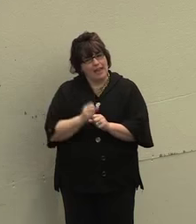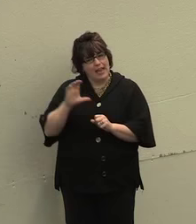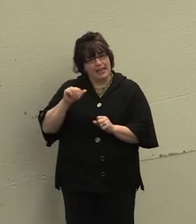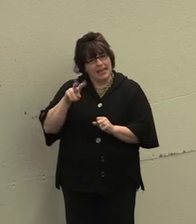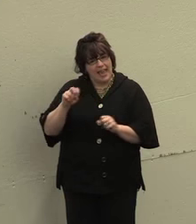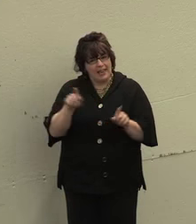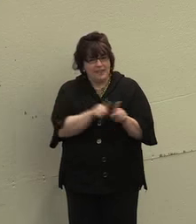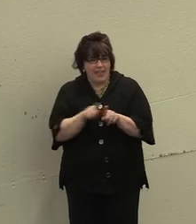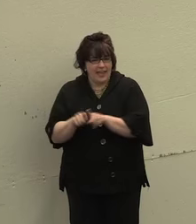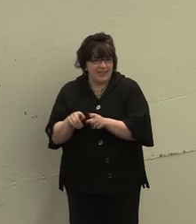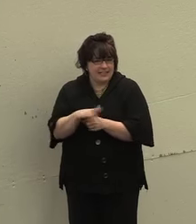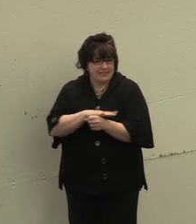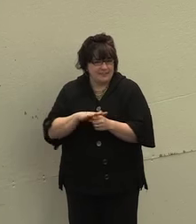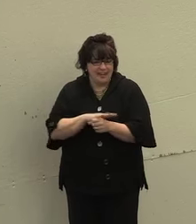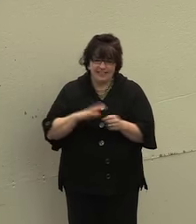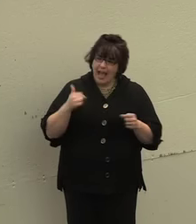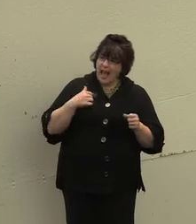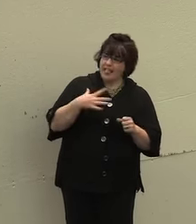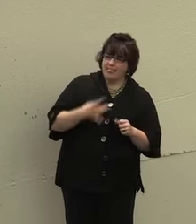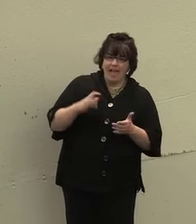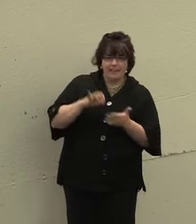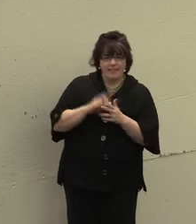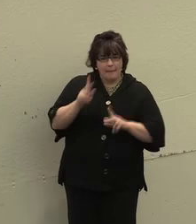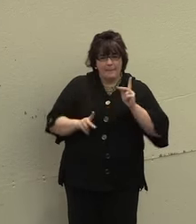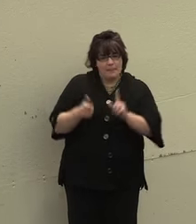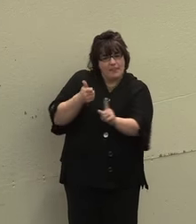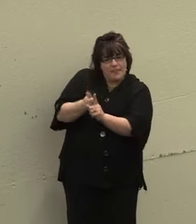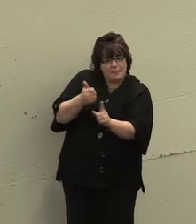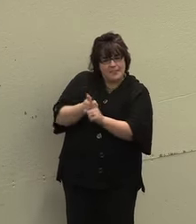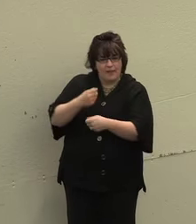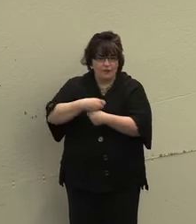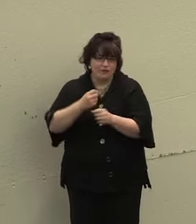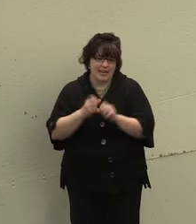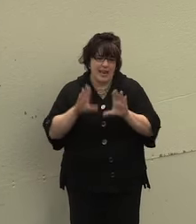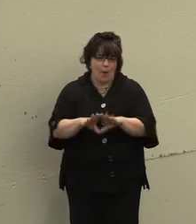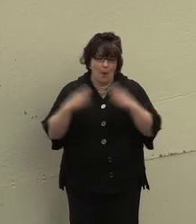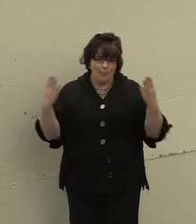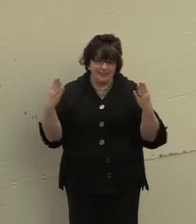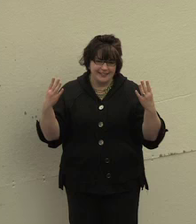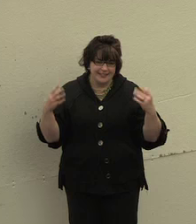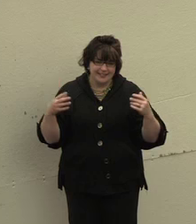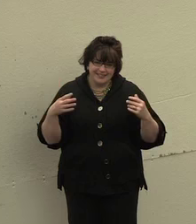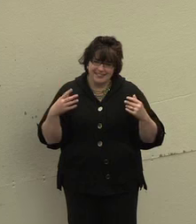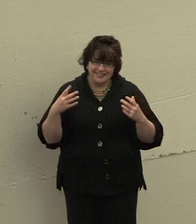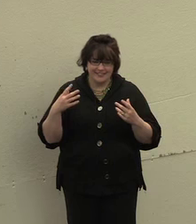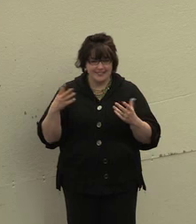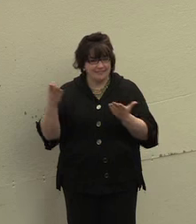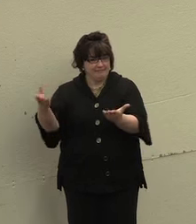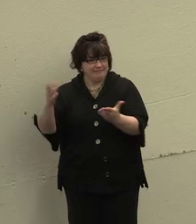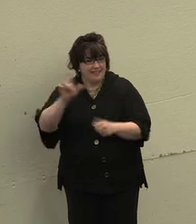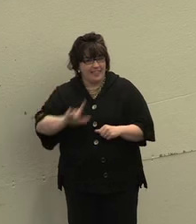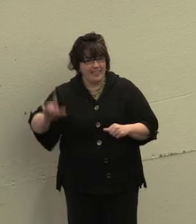Such openness would be nice if their library say OK.